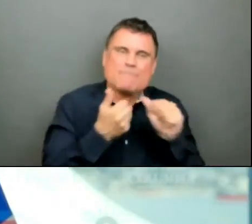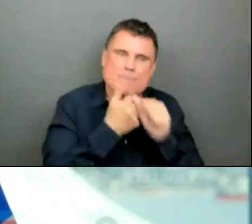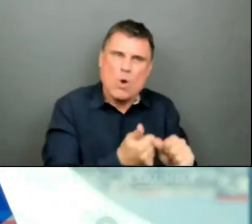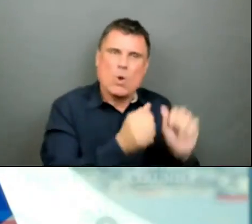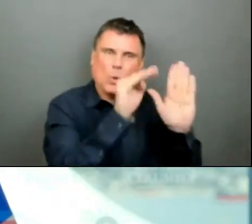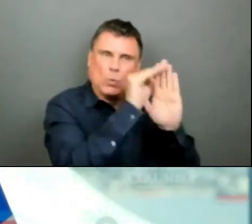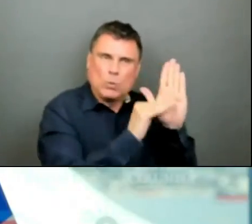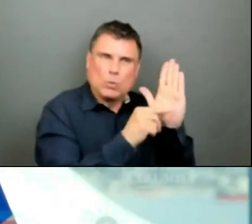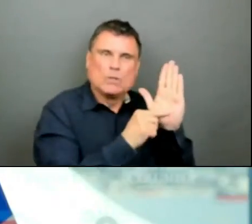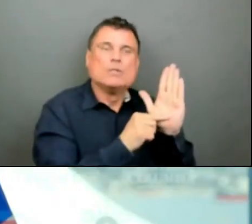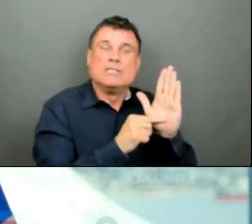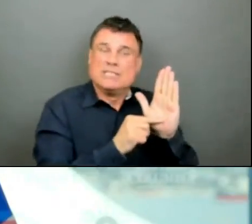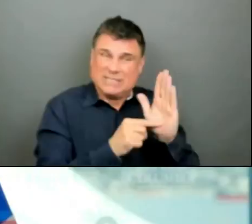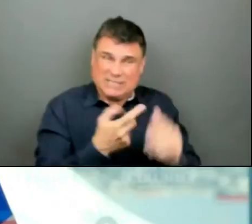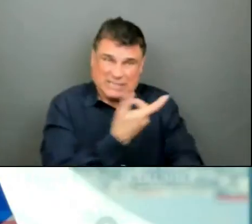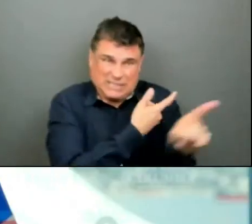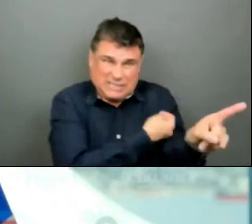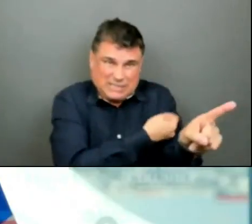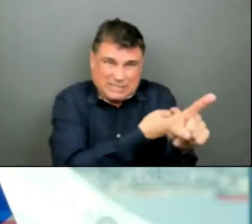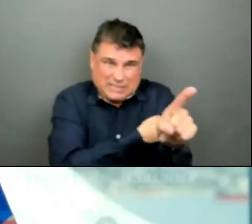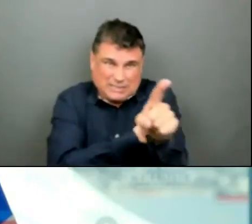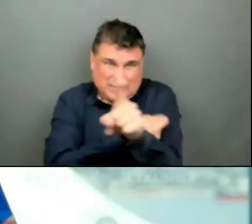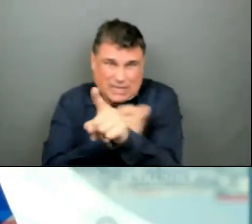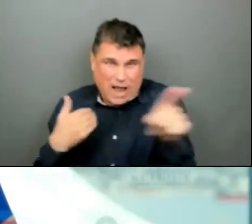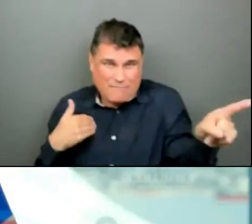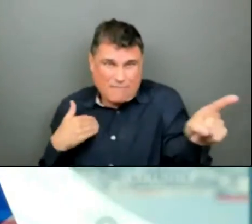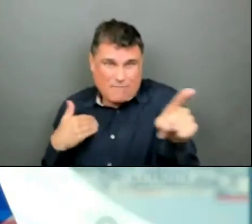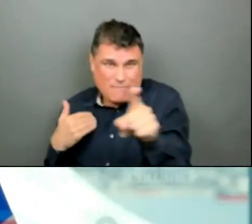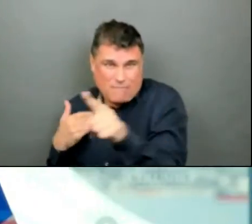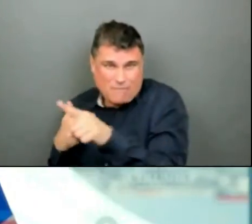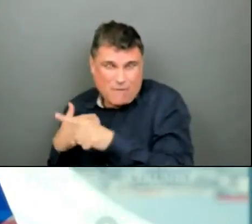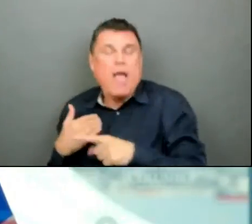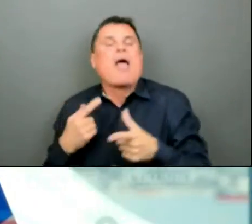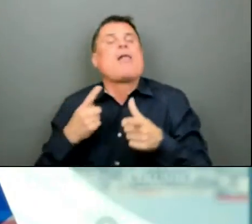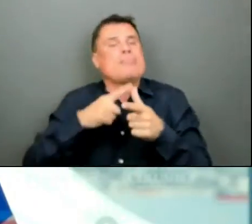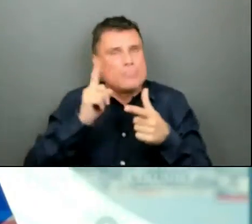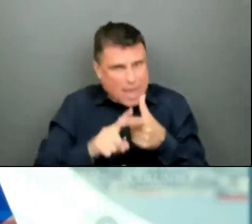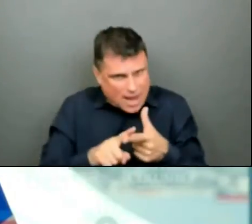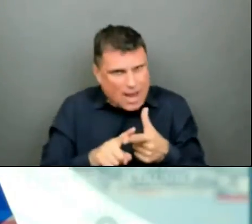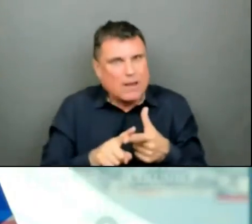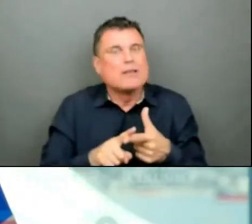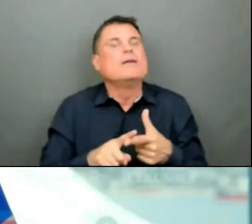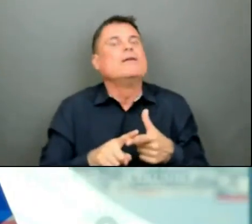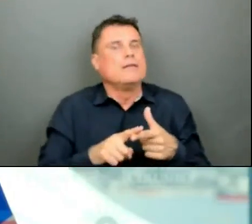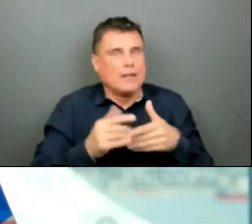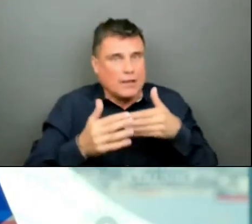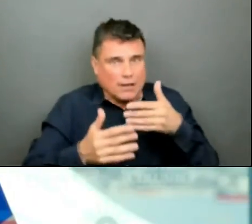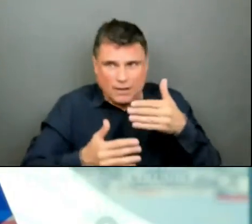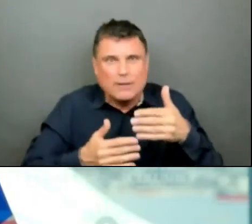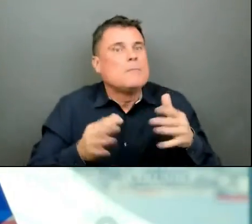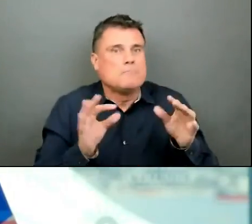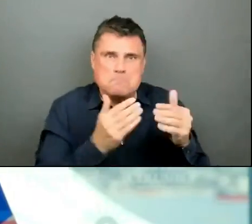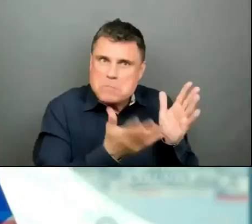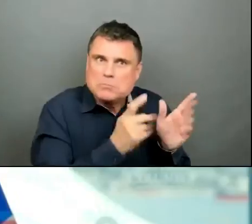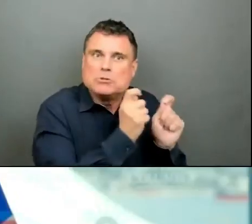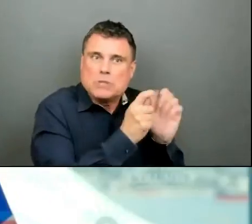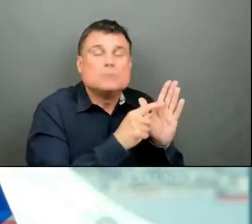Until we have had the shot, and then some weeks after that, we have to regardless, all of us, vaccinated or